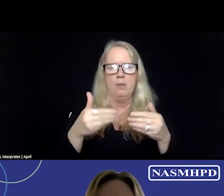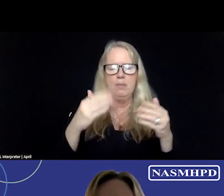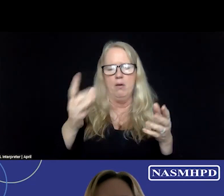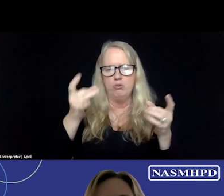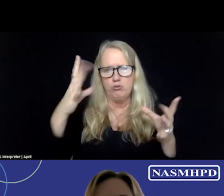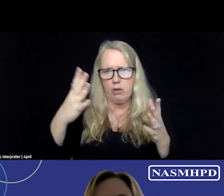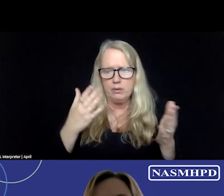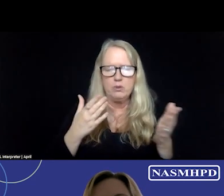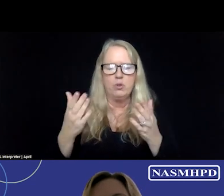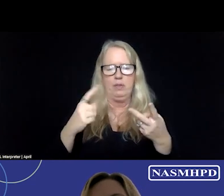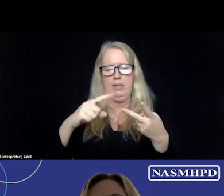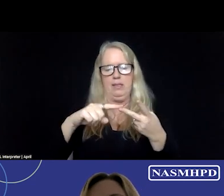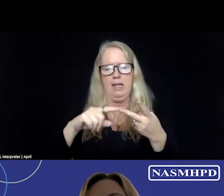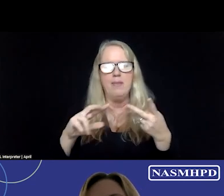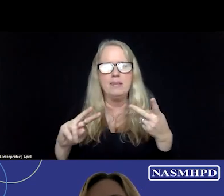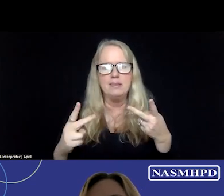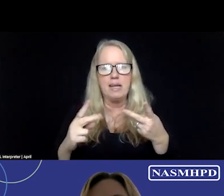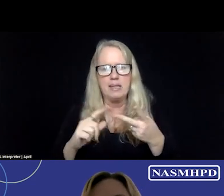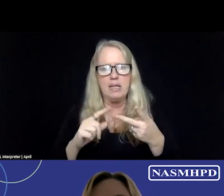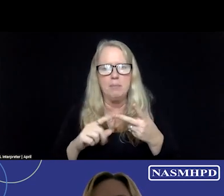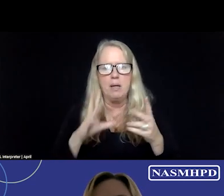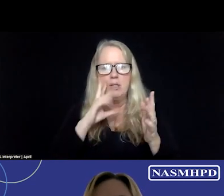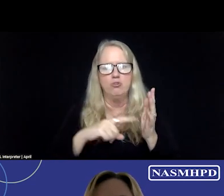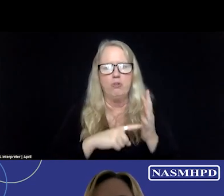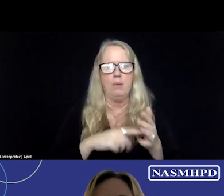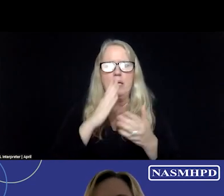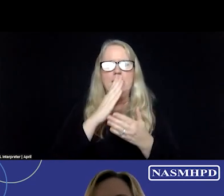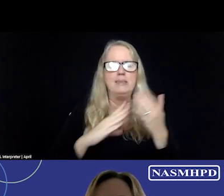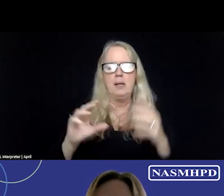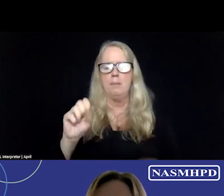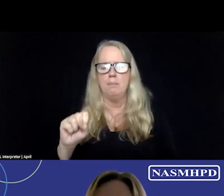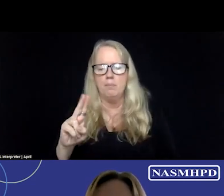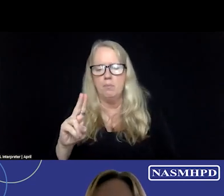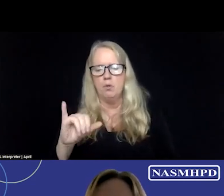AND THE SECOND ONE HIGHLIGHTS SOME SUICIDE PREVENTION STRATEGIES